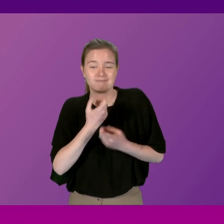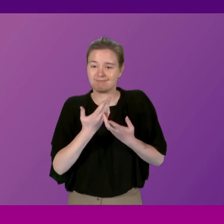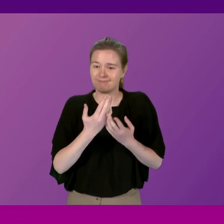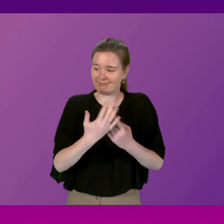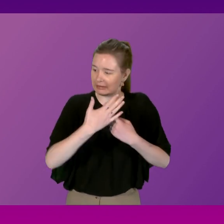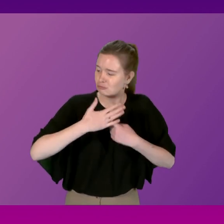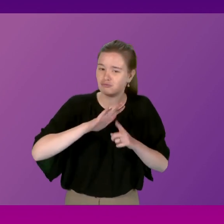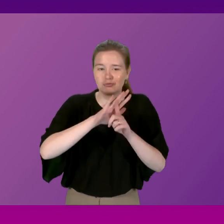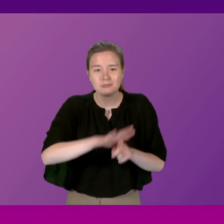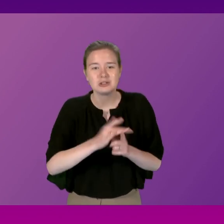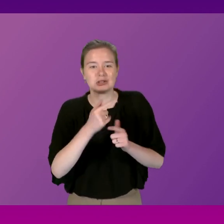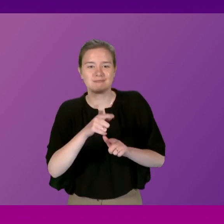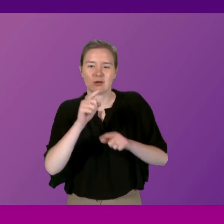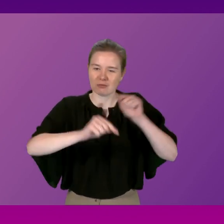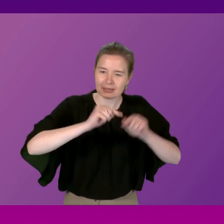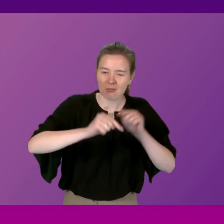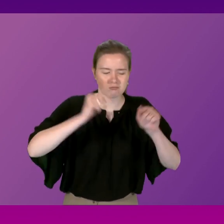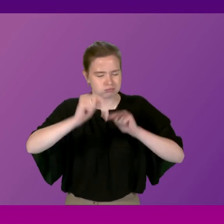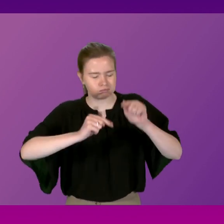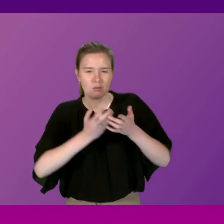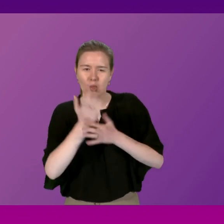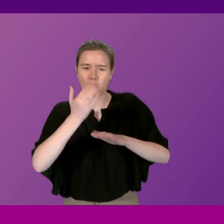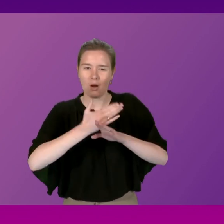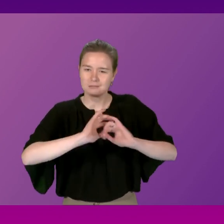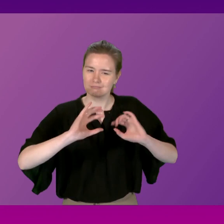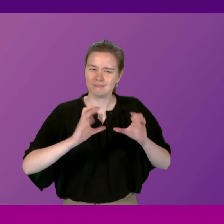harassment and bullying in the workplace.